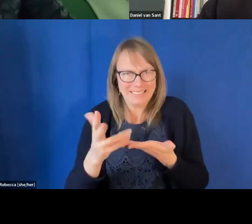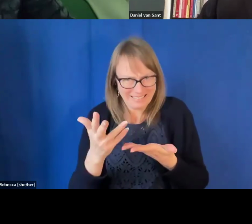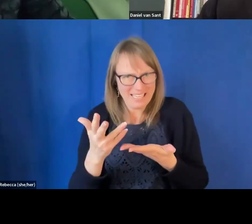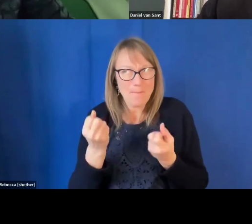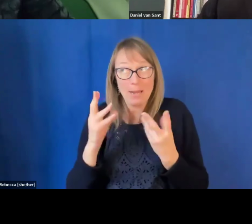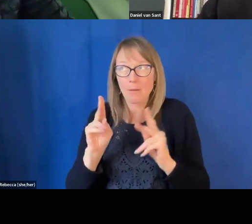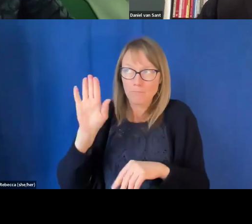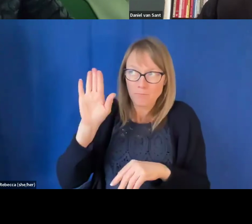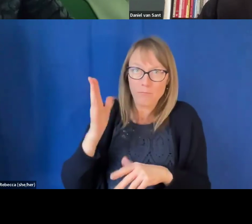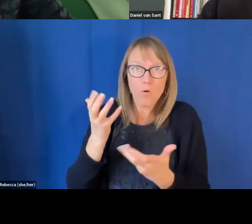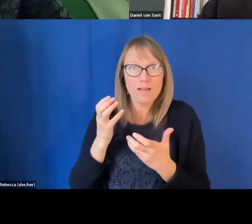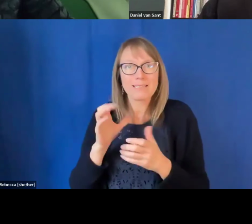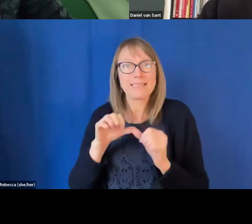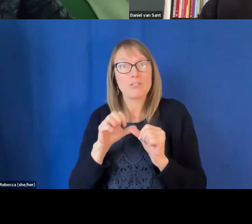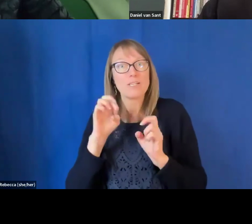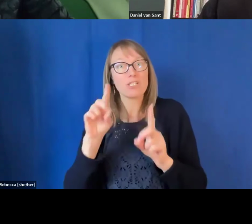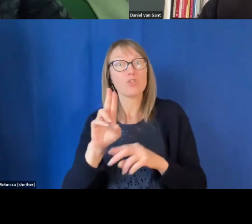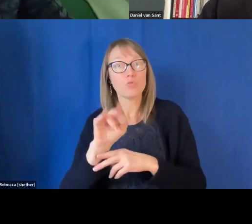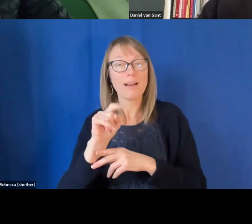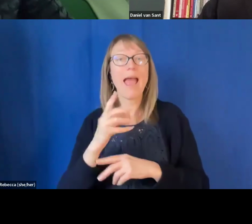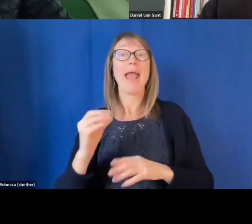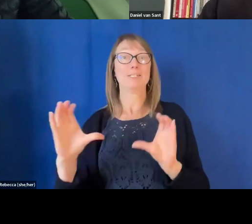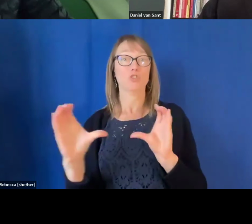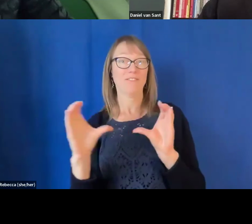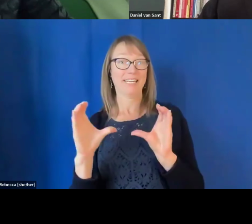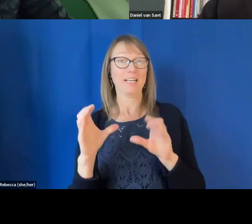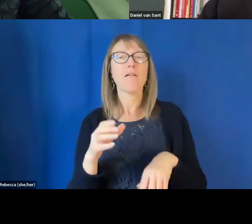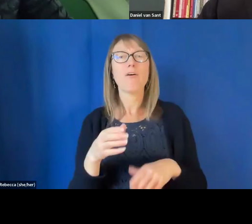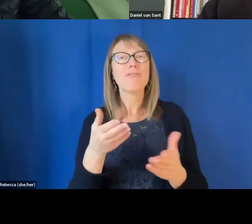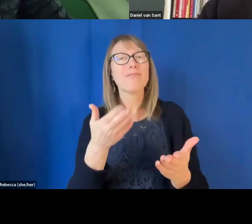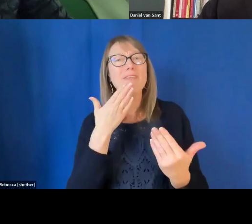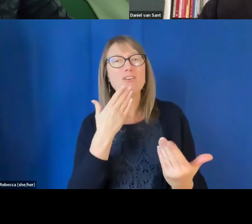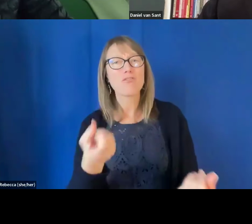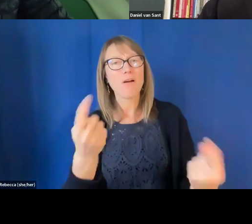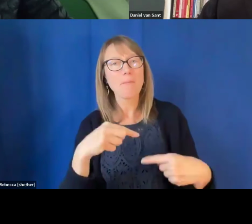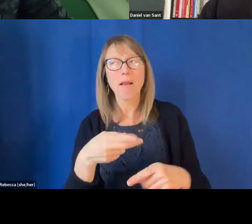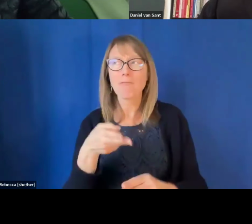and the certificate. Thank you again for being here and for the work you're doing in your own life